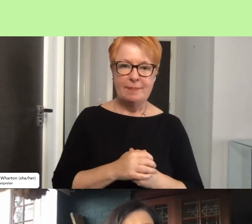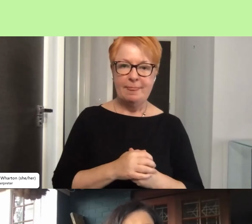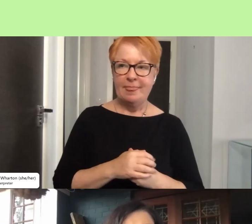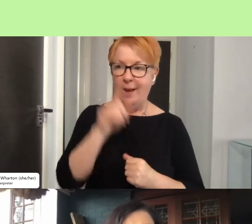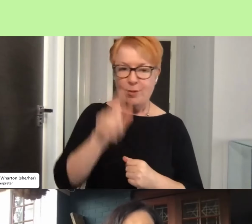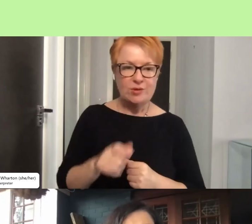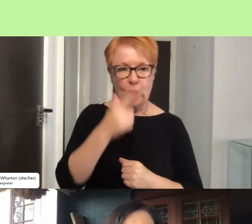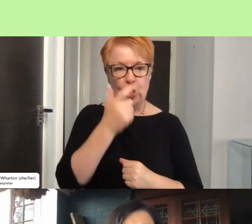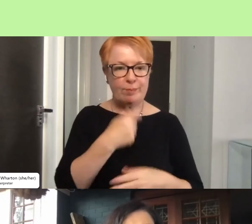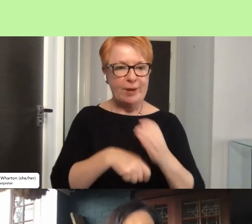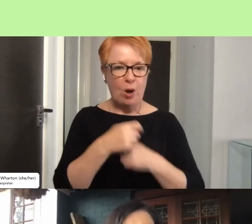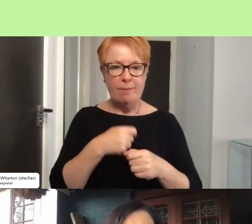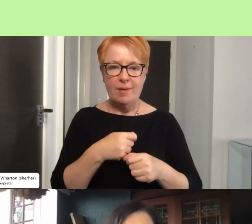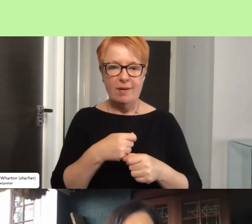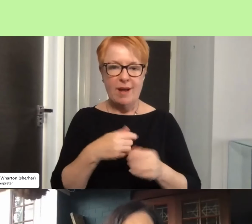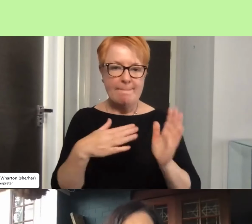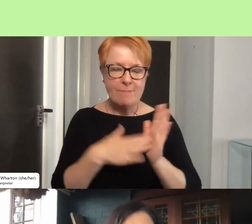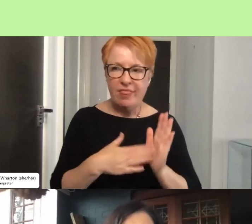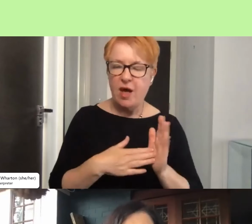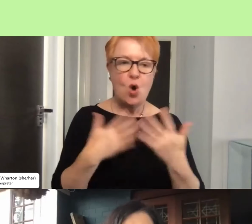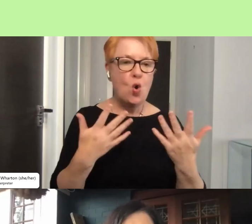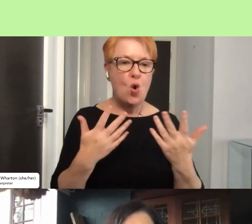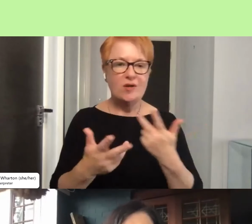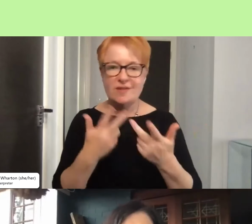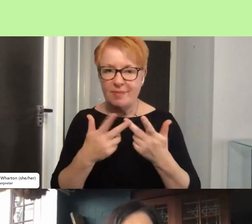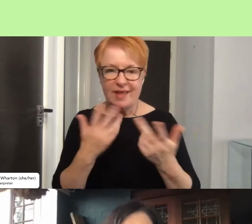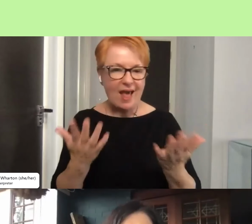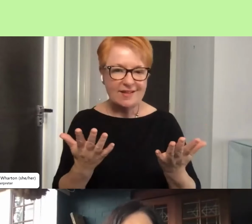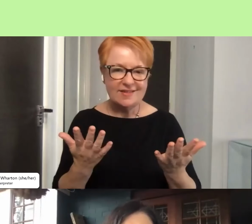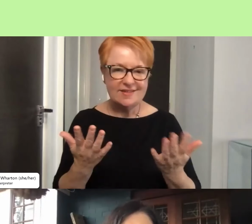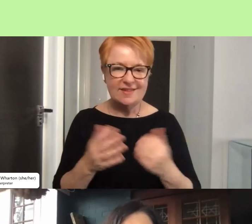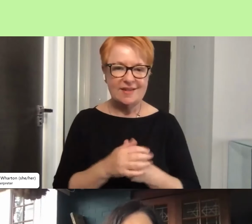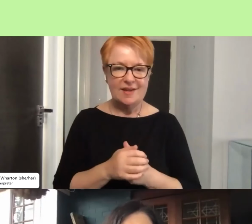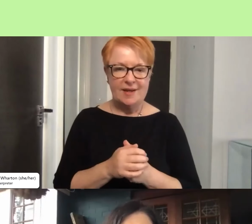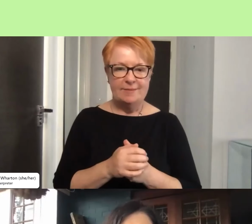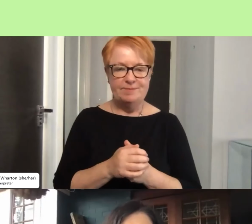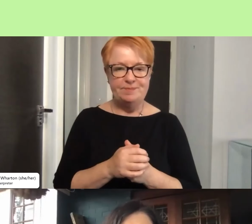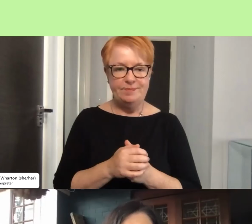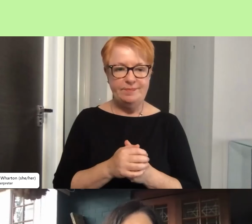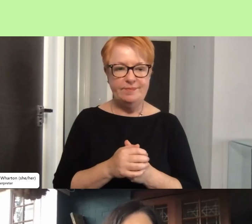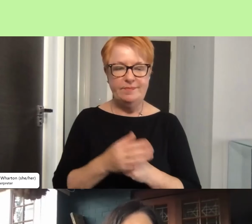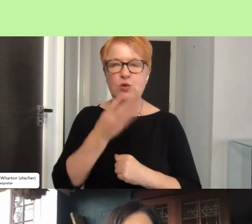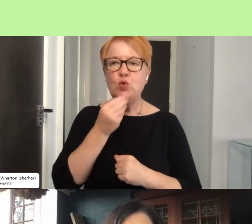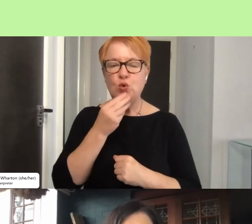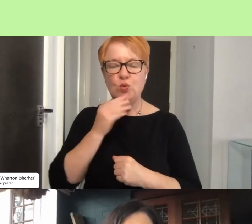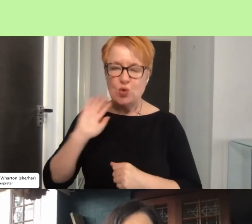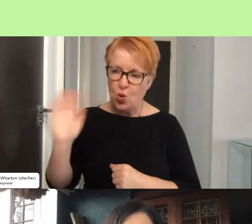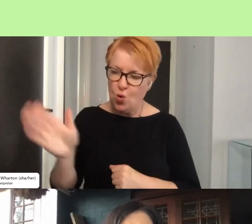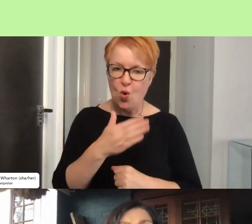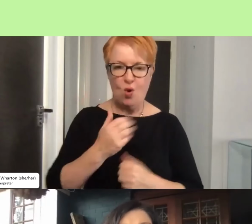So, it wasn't just artistic identity, but and we all used all our personal capacities